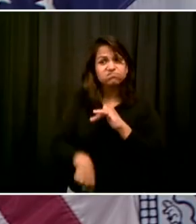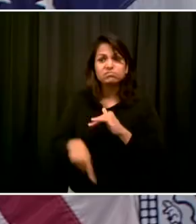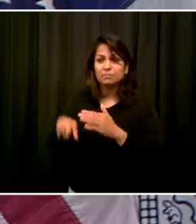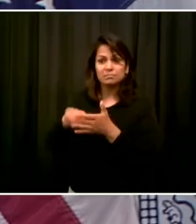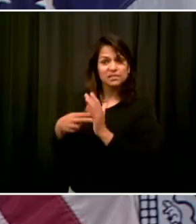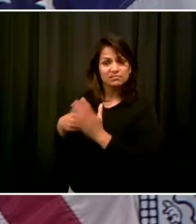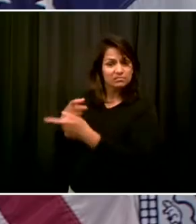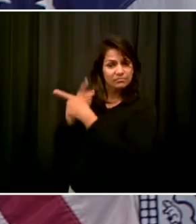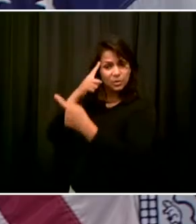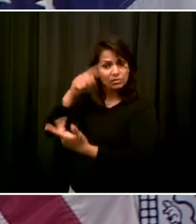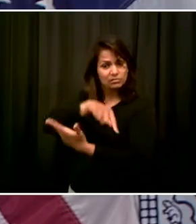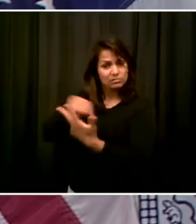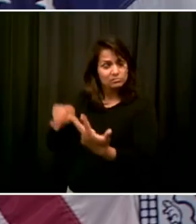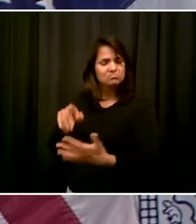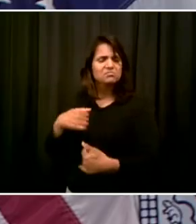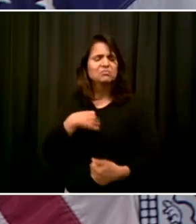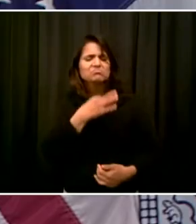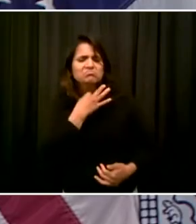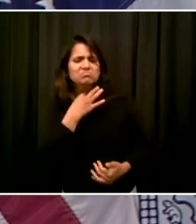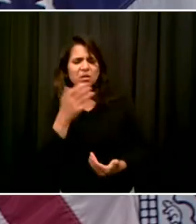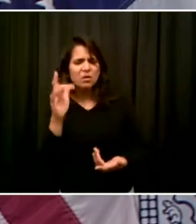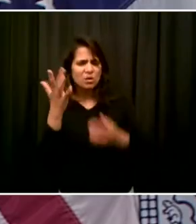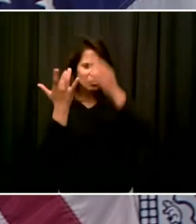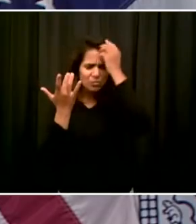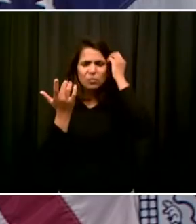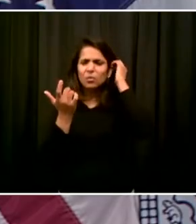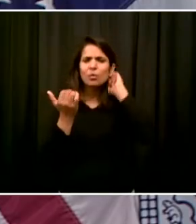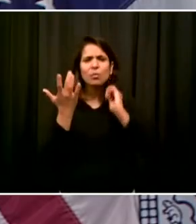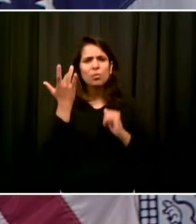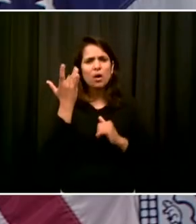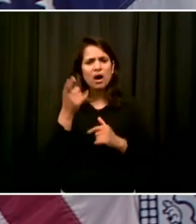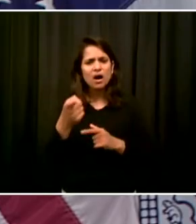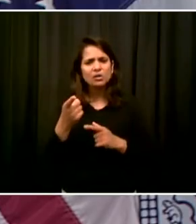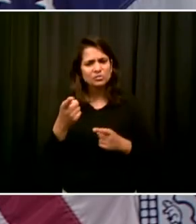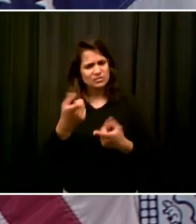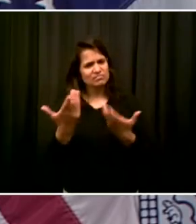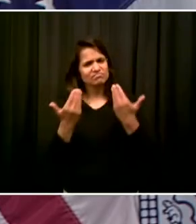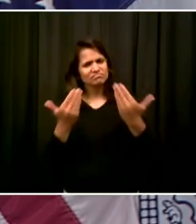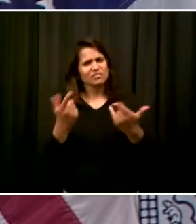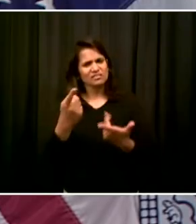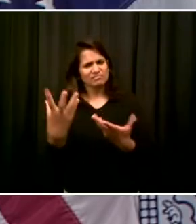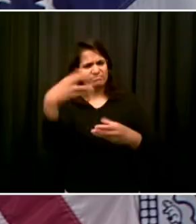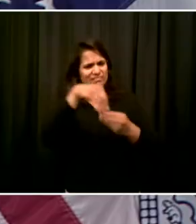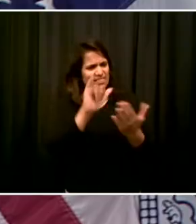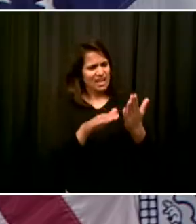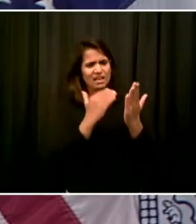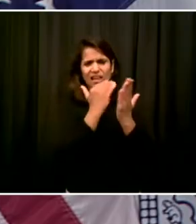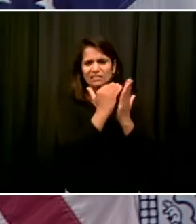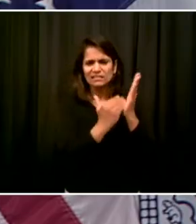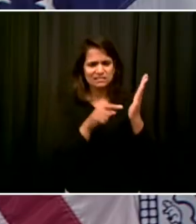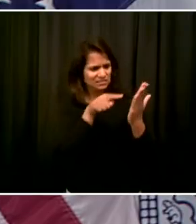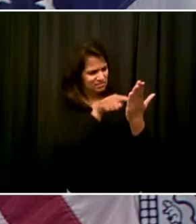WASN'T IN THE NYPD BUDGET IN THE FIRST LAPCE. WHY HAVE ETHSE